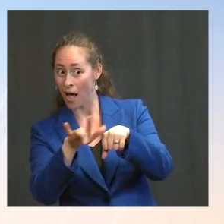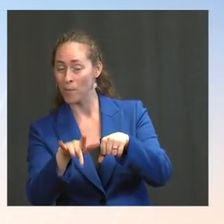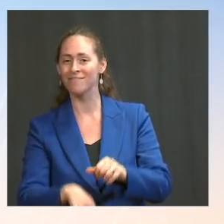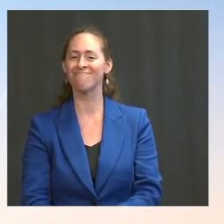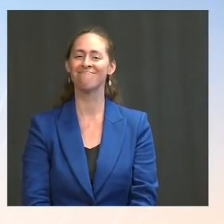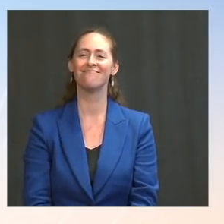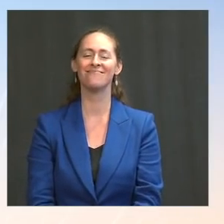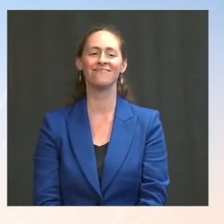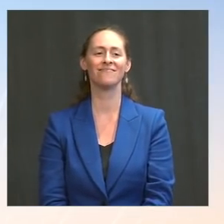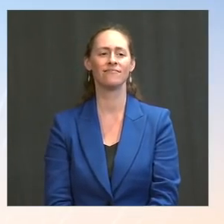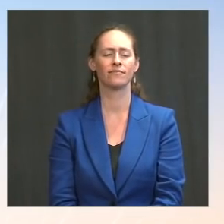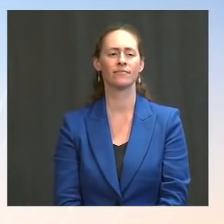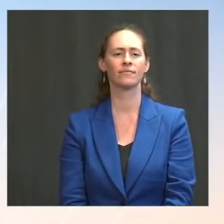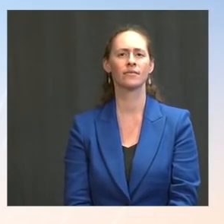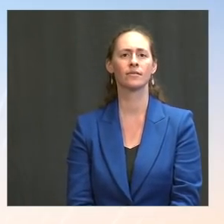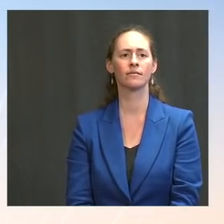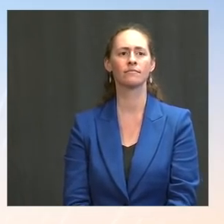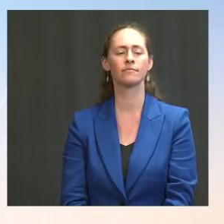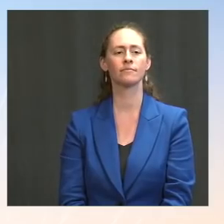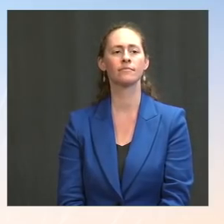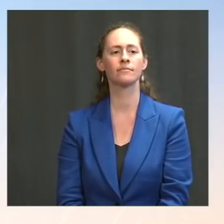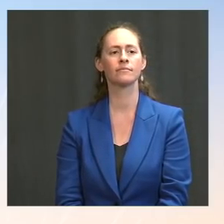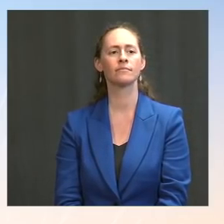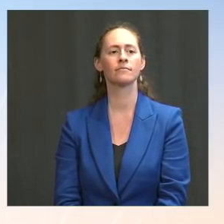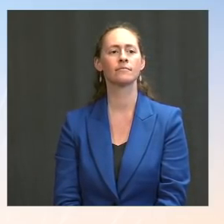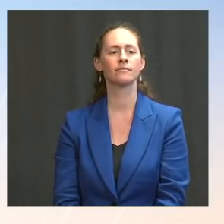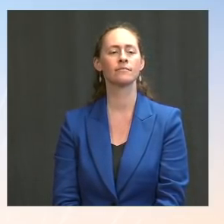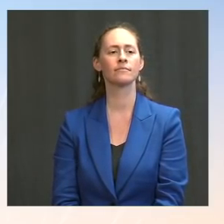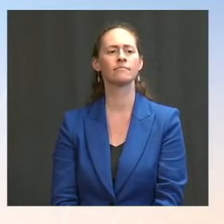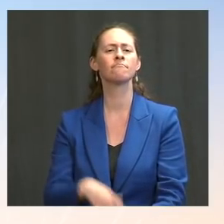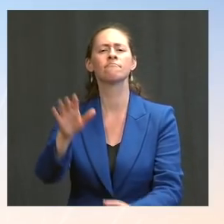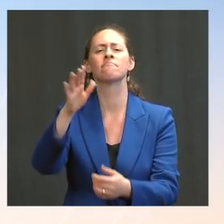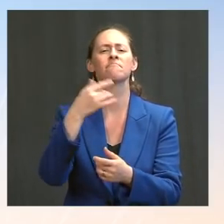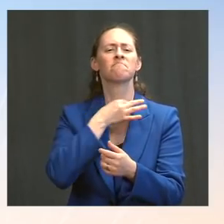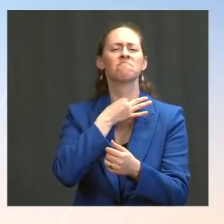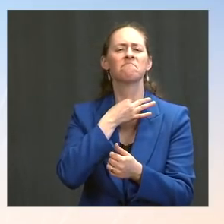The Press: Jen, about a little more than a week ago, the agreement with the Iranians